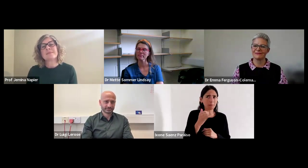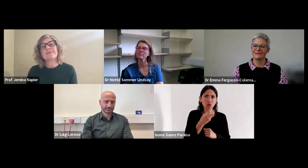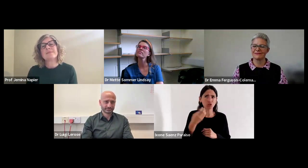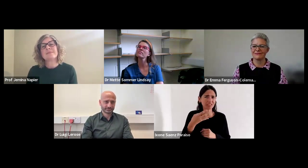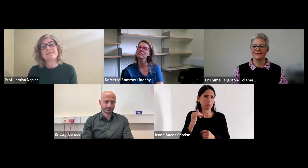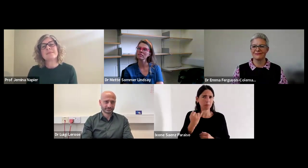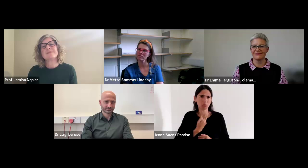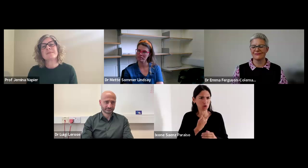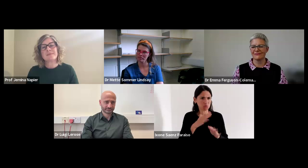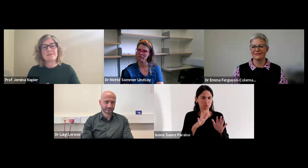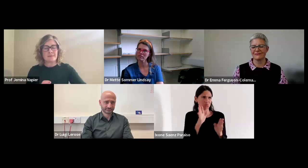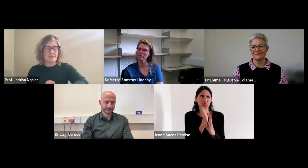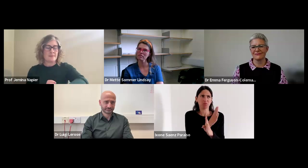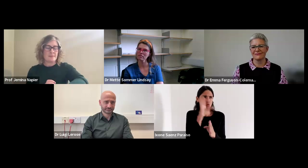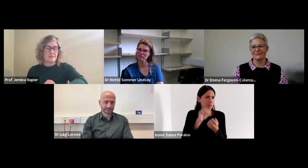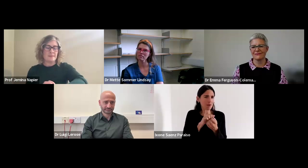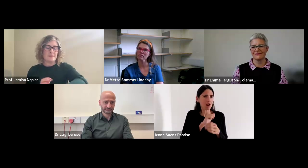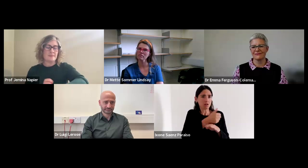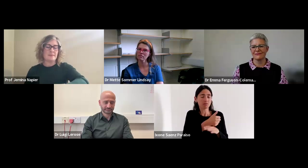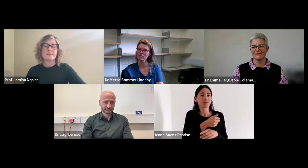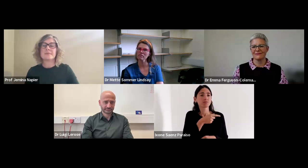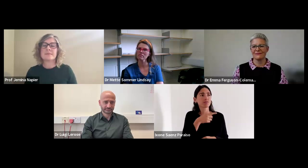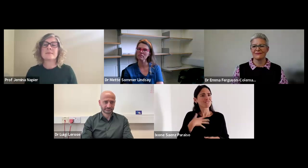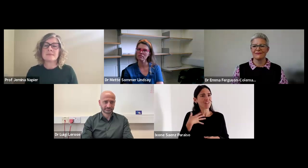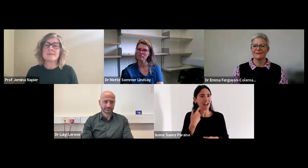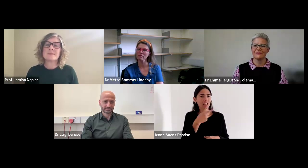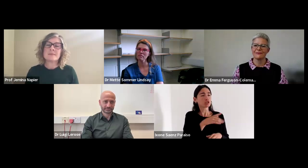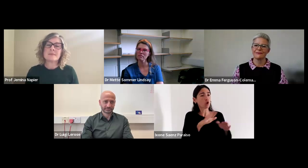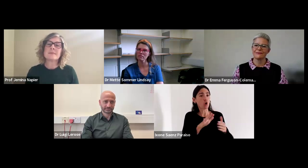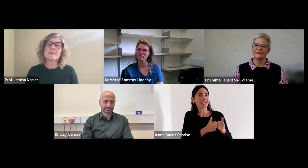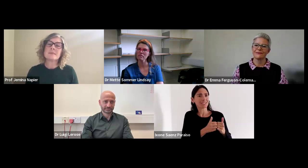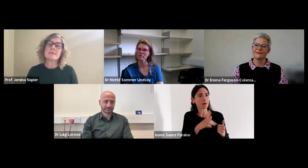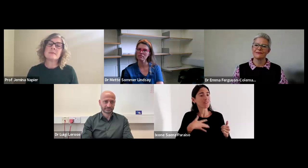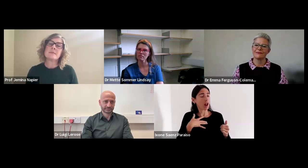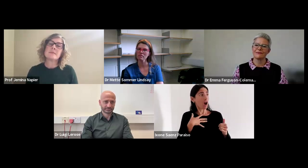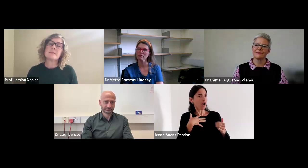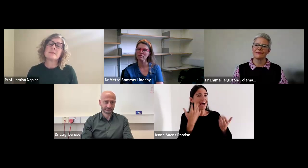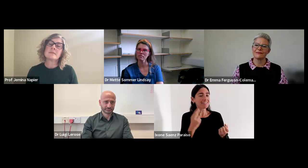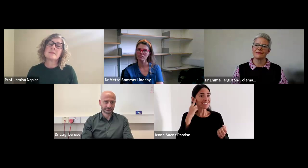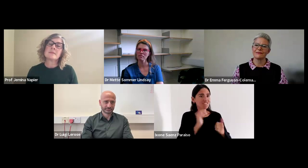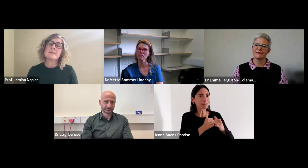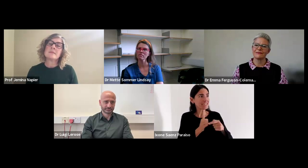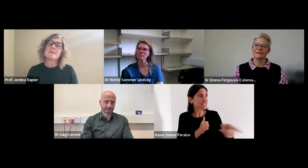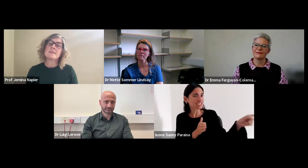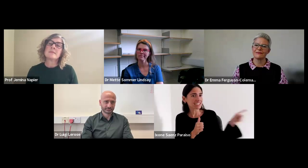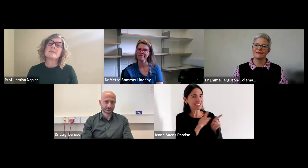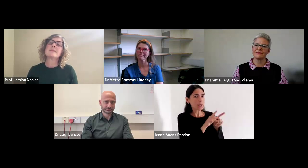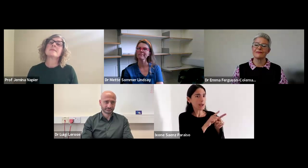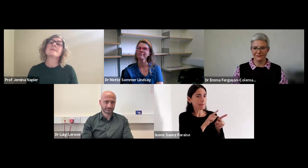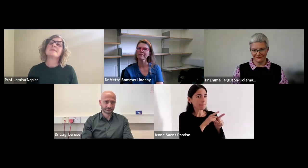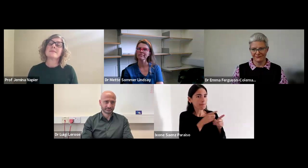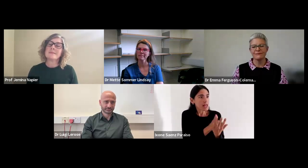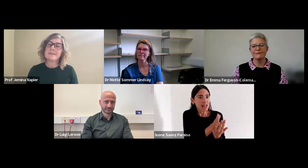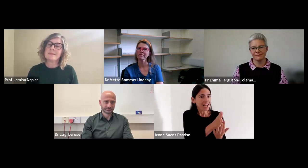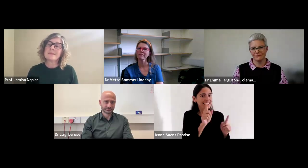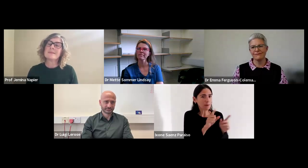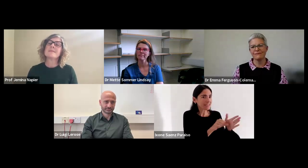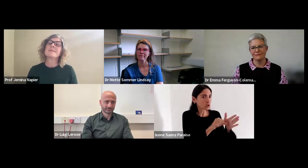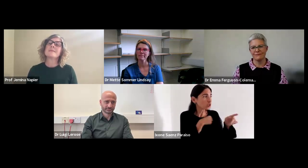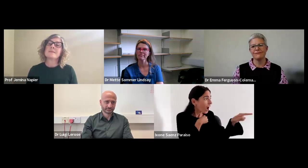covid perhaps, 2018, 2019, maybe before, it felt that-- not necessarily academic, but it was about